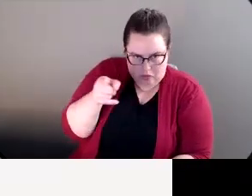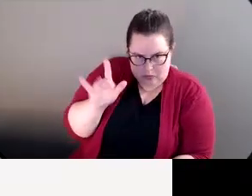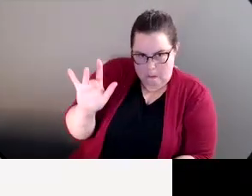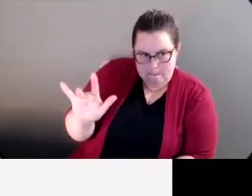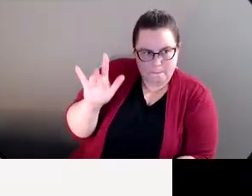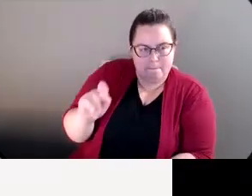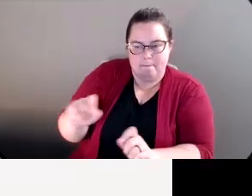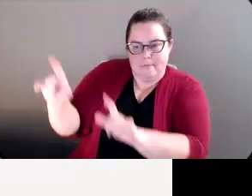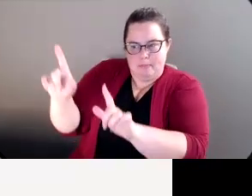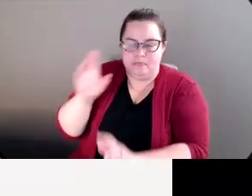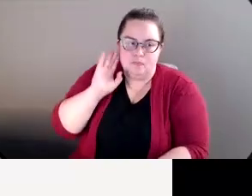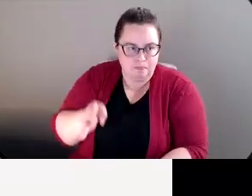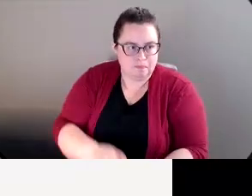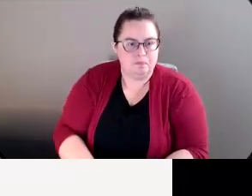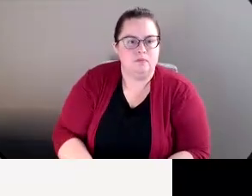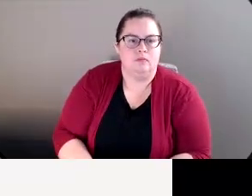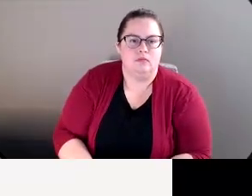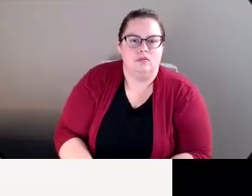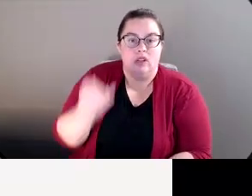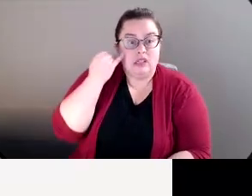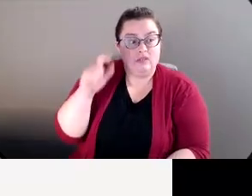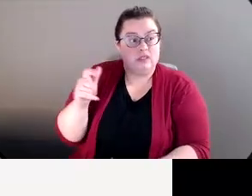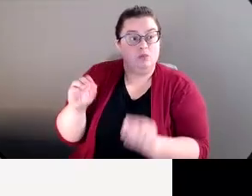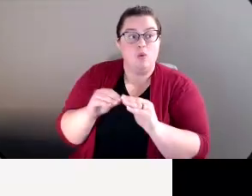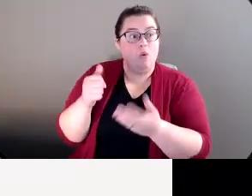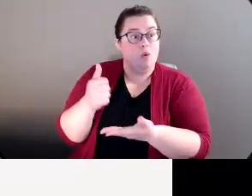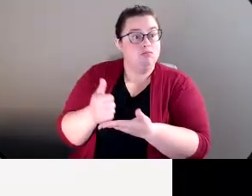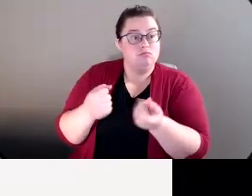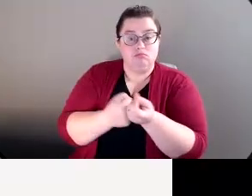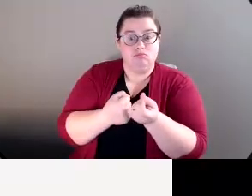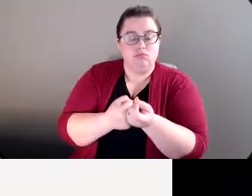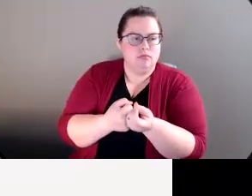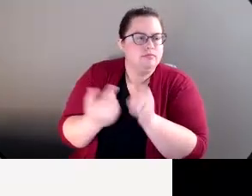Or you can, reach out to me and I can go over Studio with you as well too.